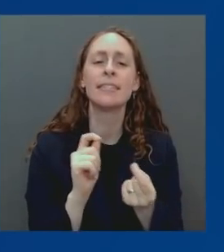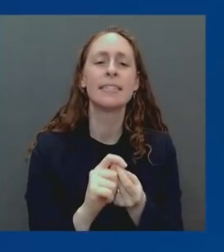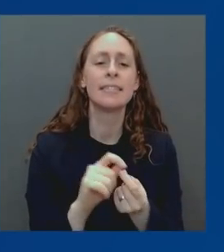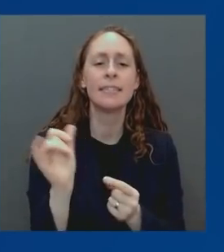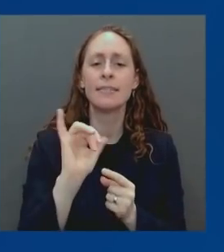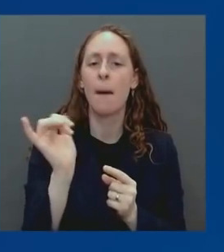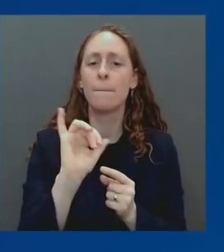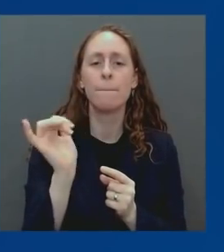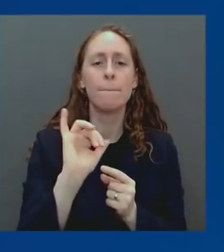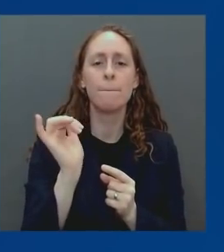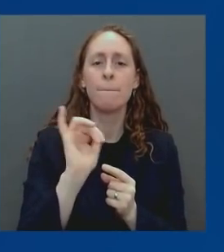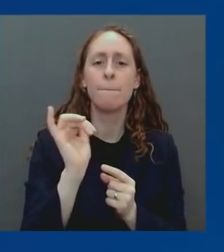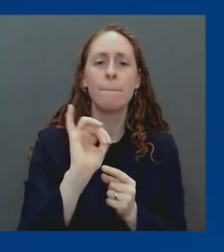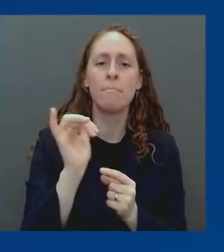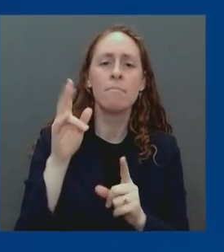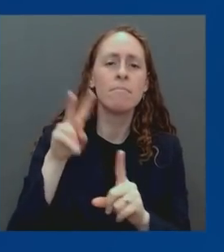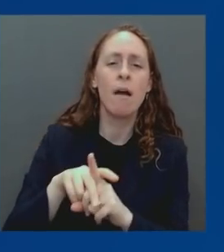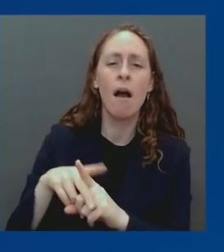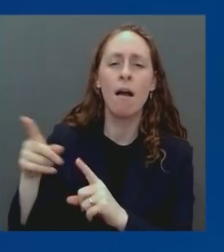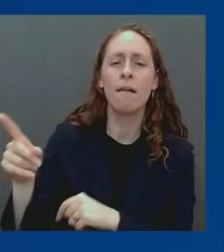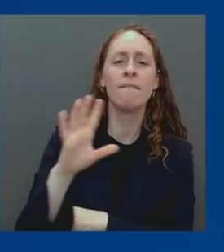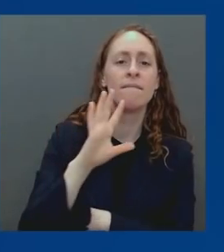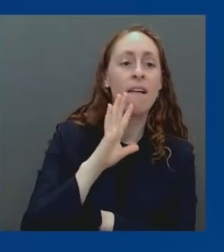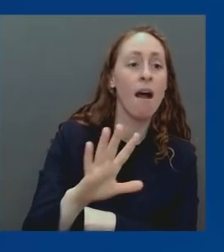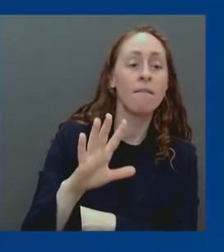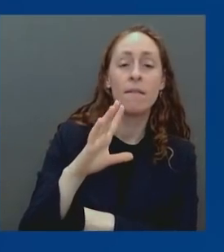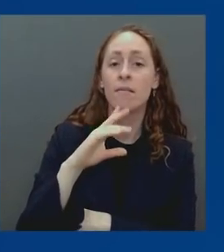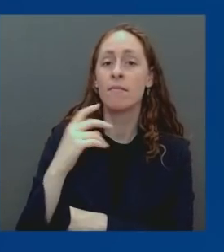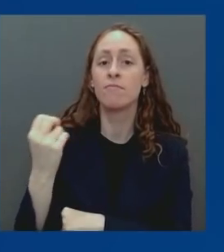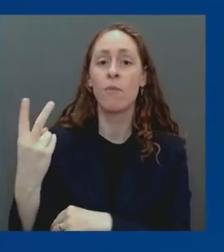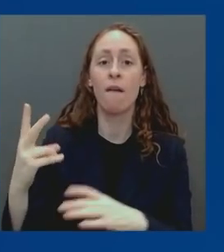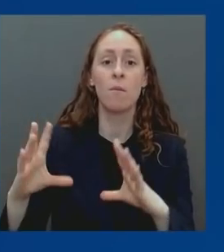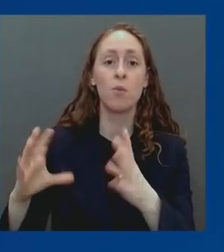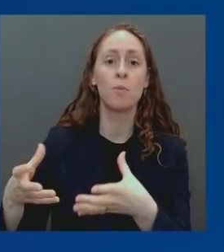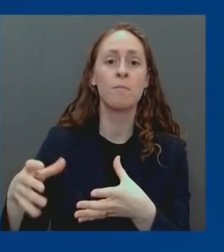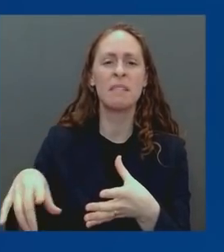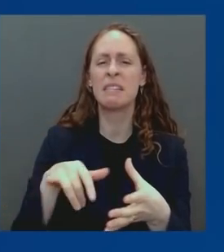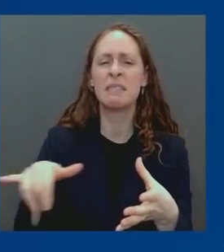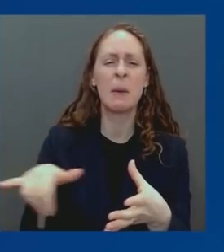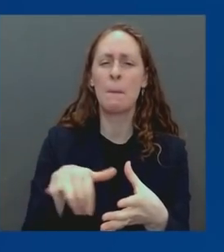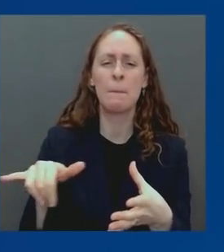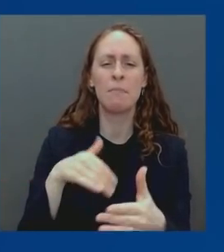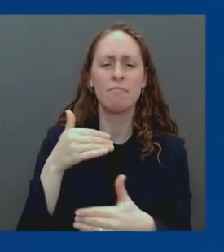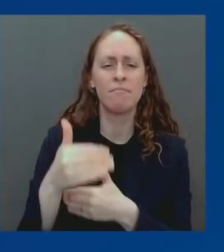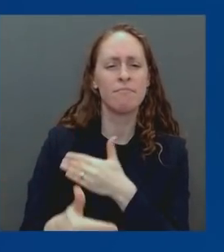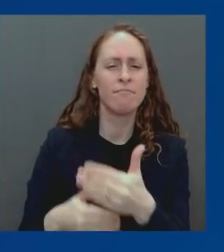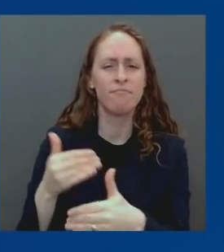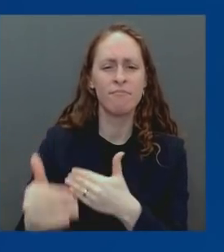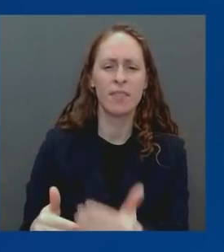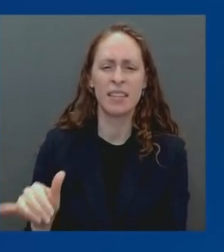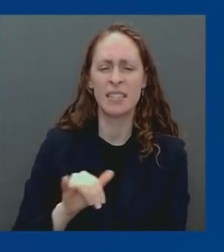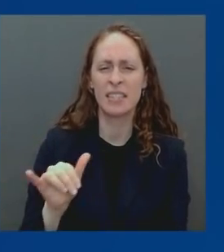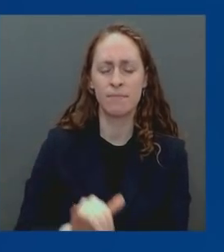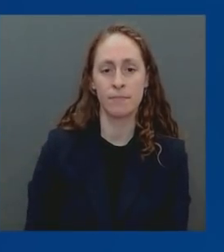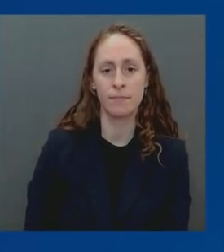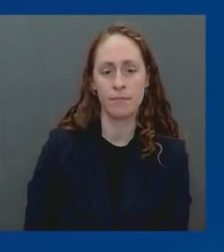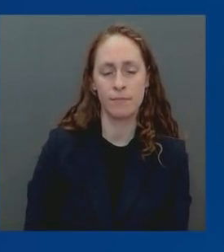Importantly, this vaccine is specifically formulated for kids under the age of five. So, we're working closely with states,